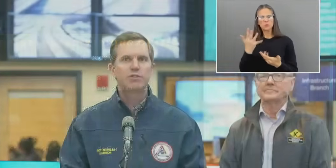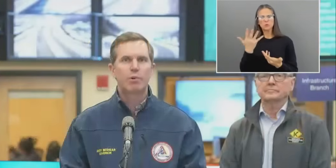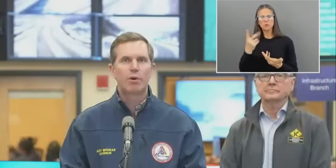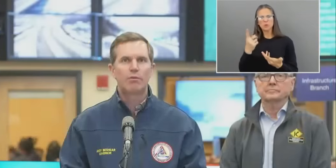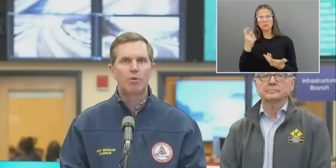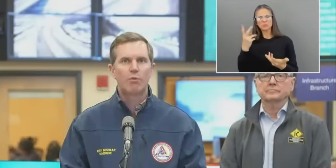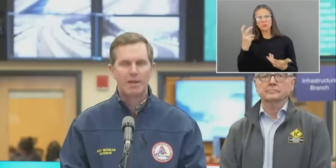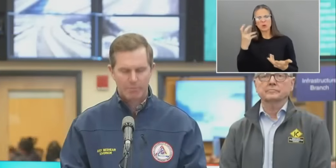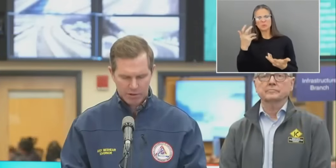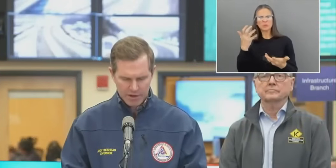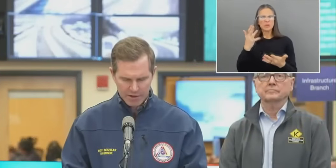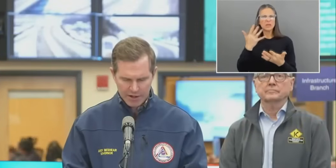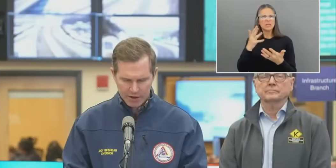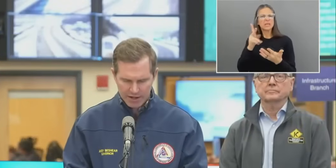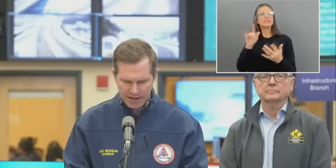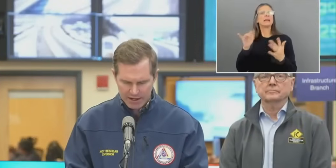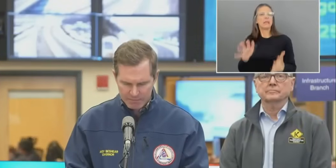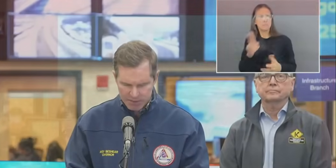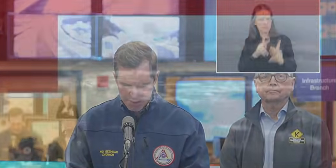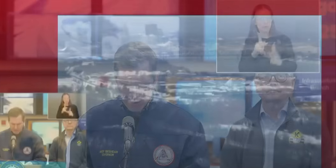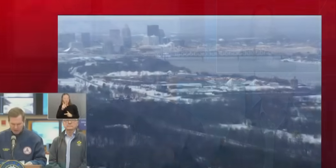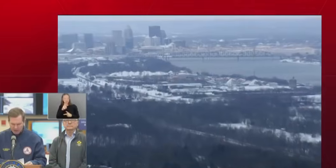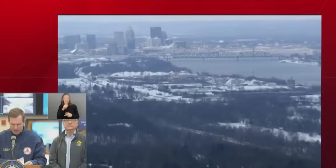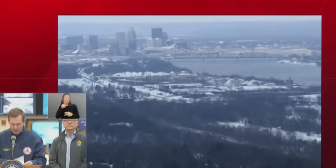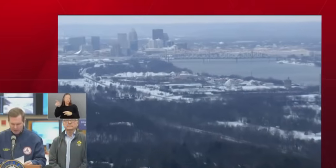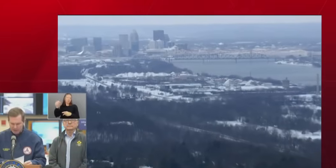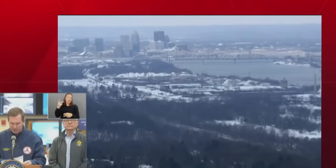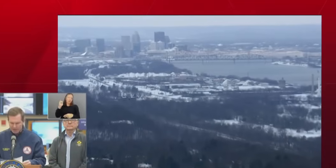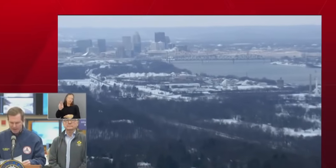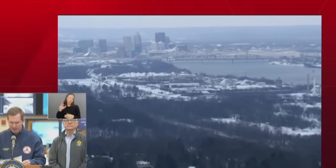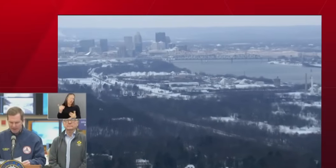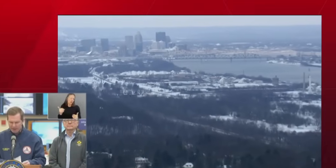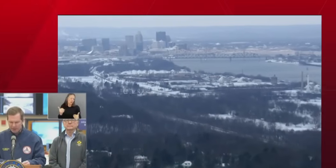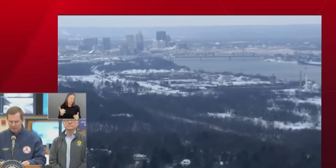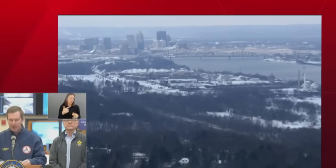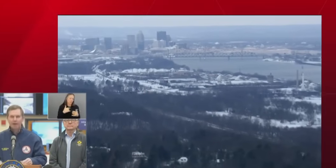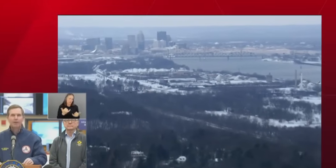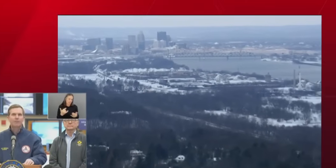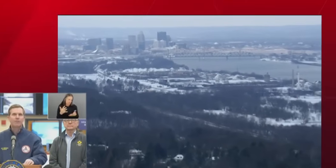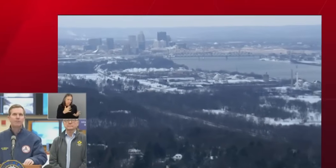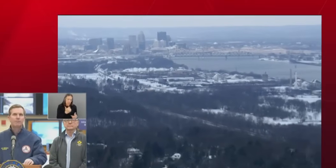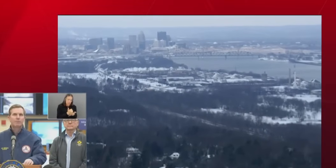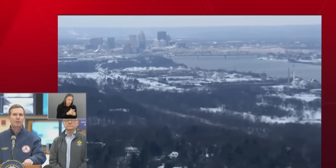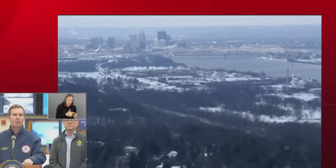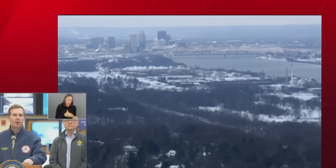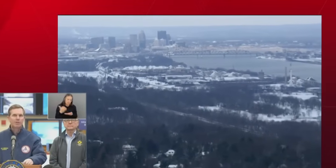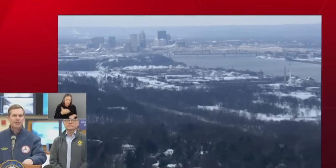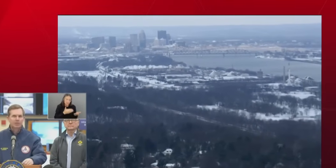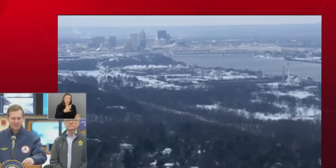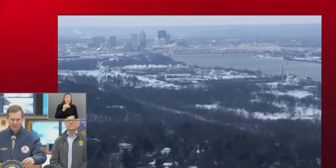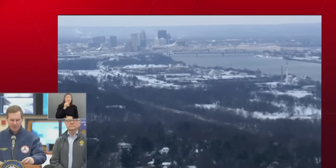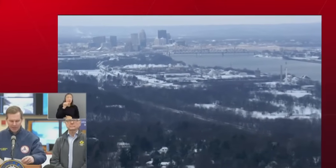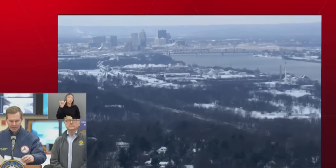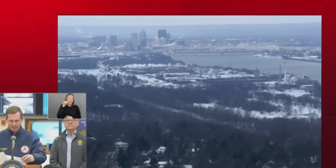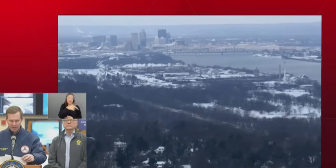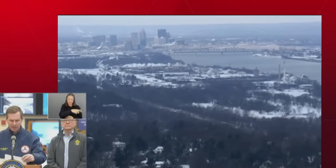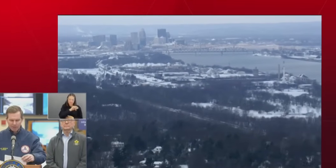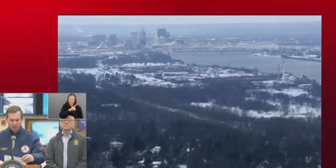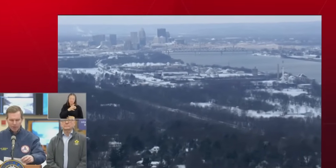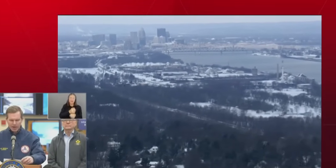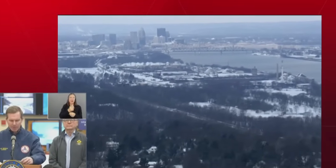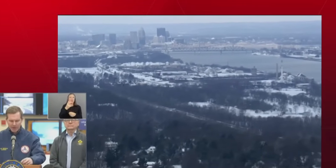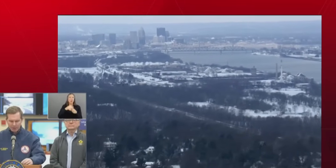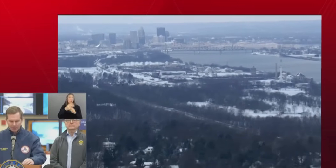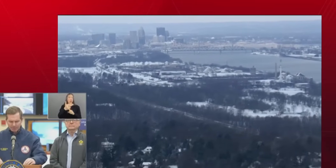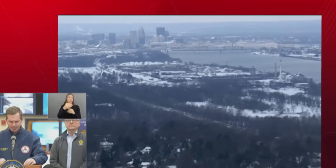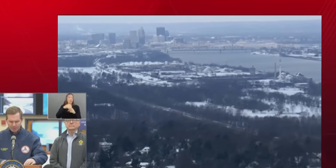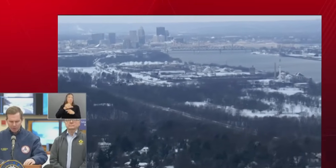AT THIS POINT, WE’RE COUNTING A FEW HUNDRED KENTUCKIANS THAT ARE BEING SHELTERED, BUT WE’RE CONFIRMING THOSE NUMBERS AS WE TRANSPORT MORE PEOPLE THAT ARE IN NEED.